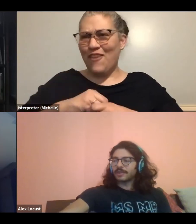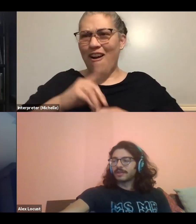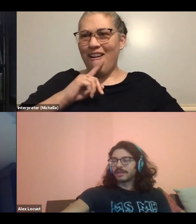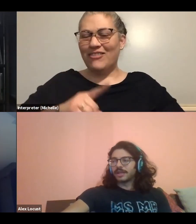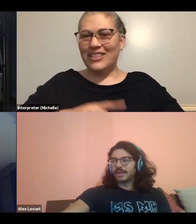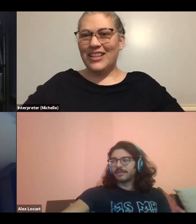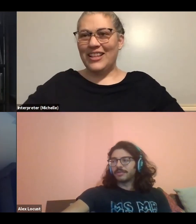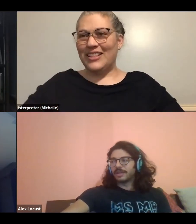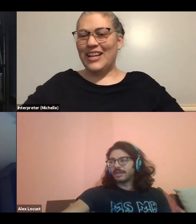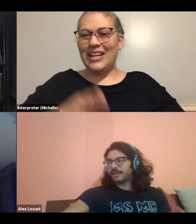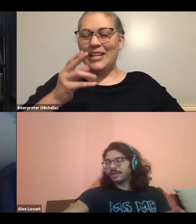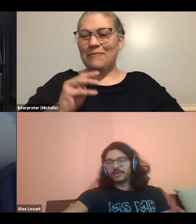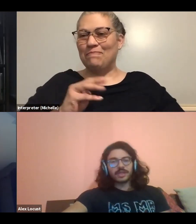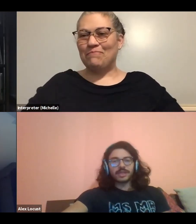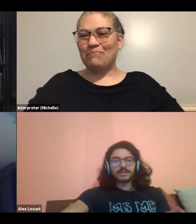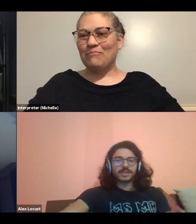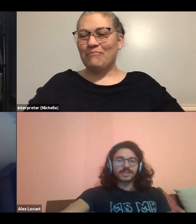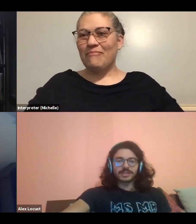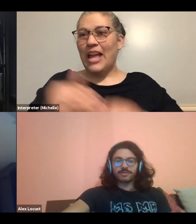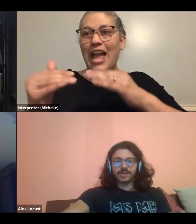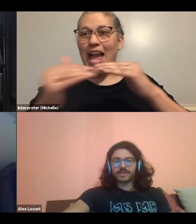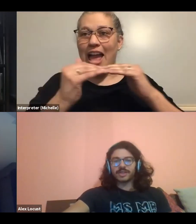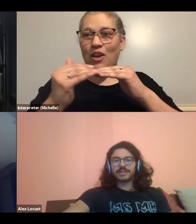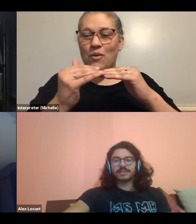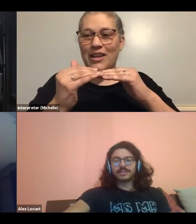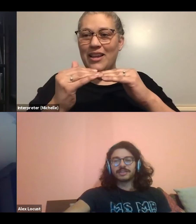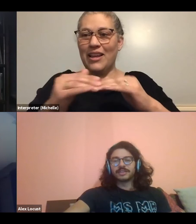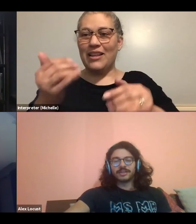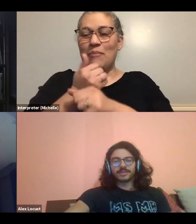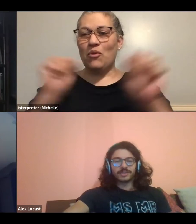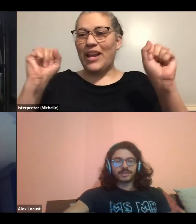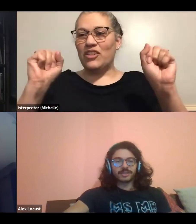Alex Locust: Glamputee, if you will, to Community organizing.